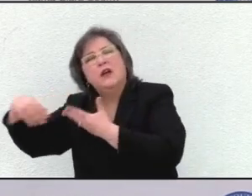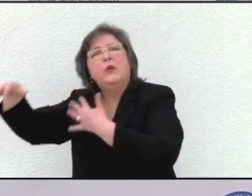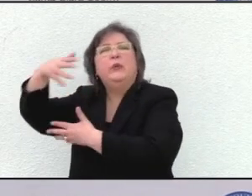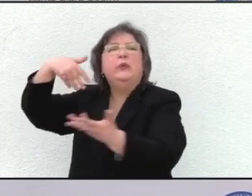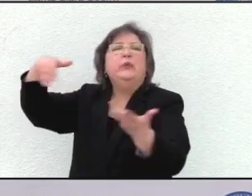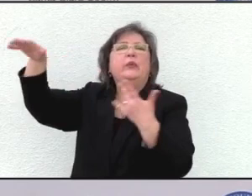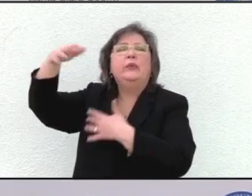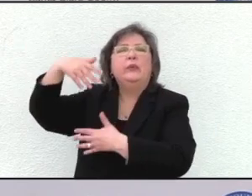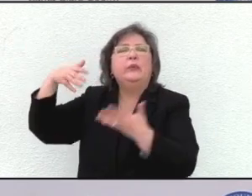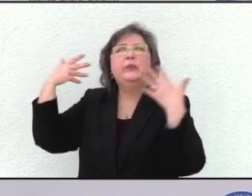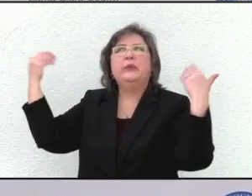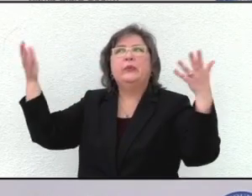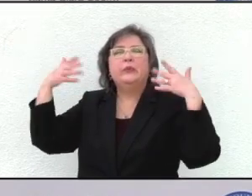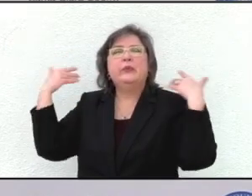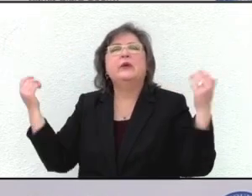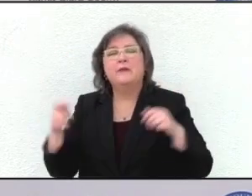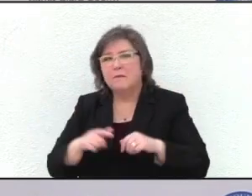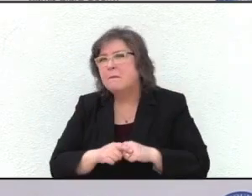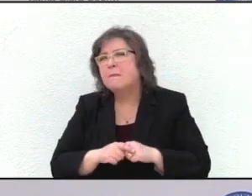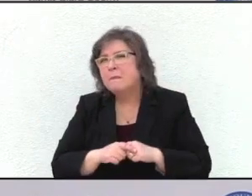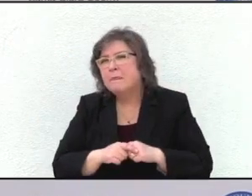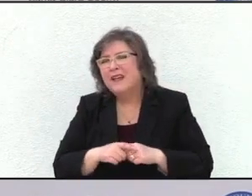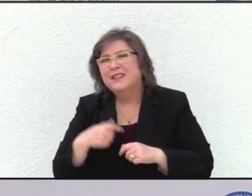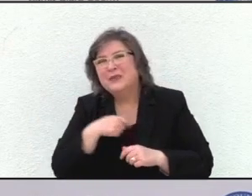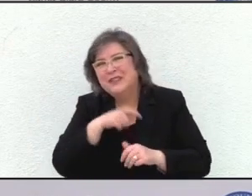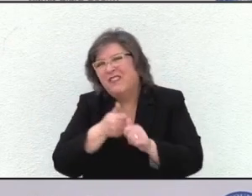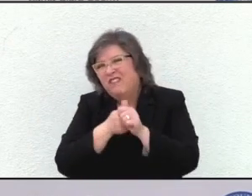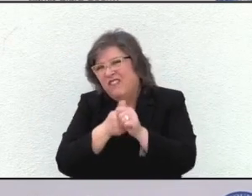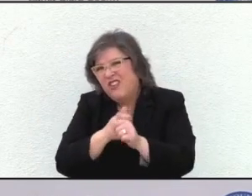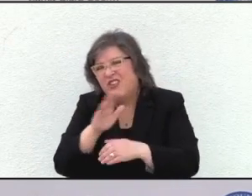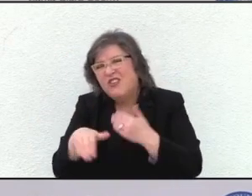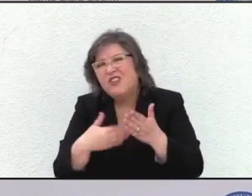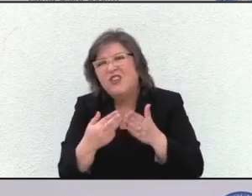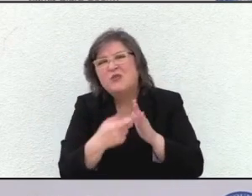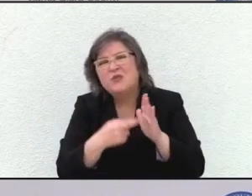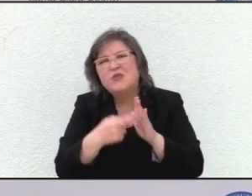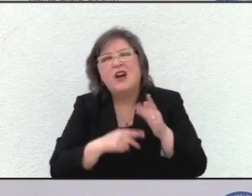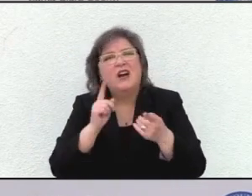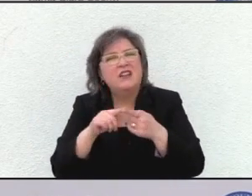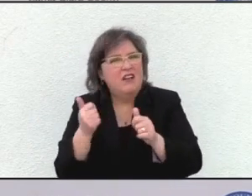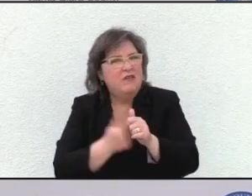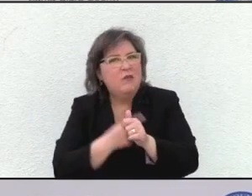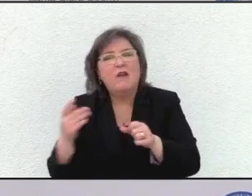where we need to be until everyone is able to be fully vaccinated. With that, i'm going